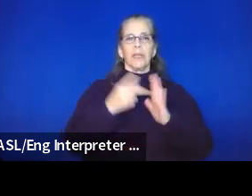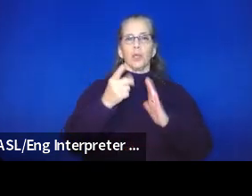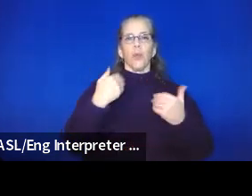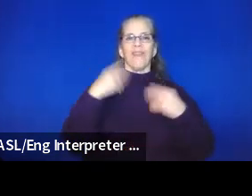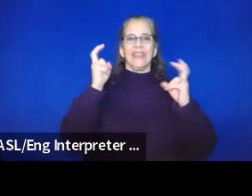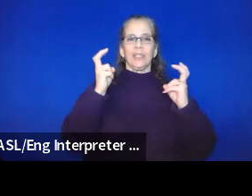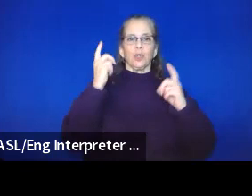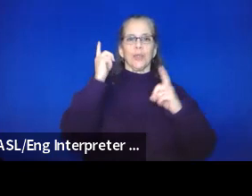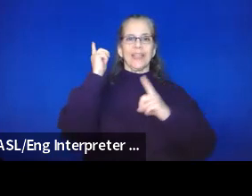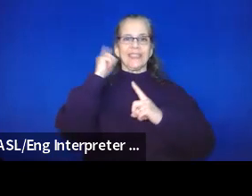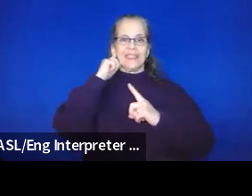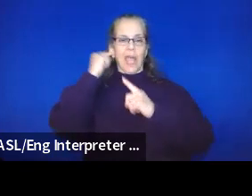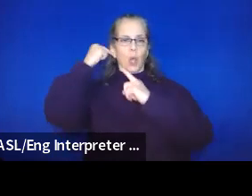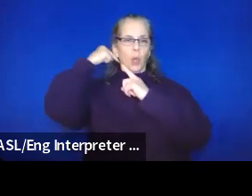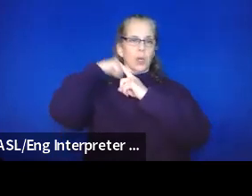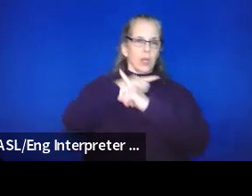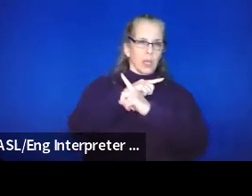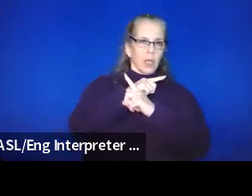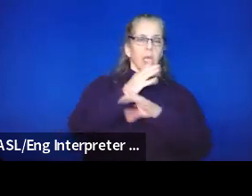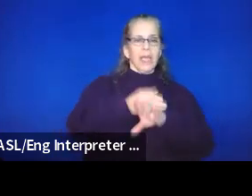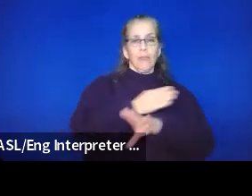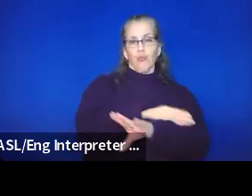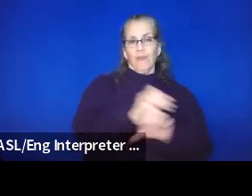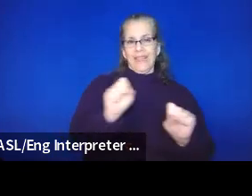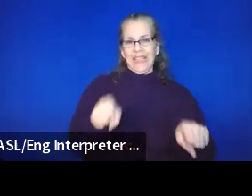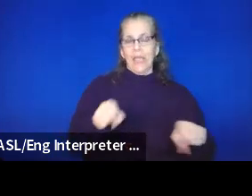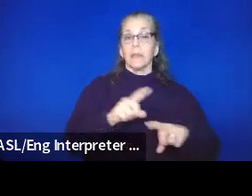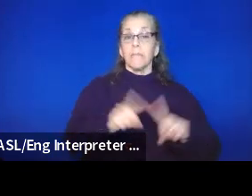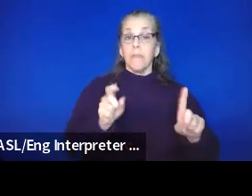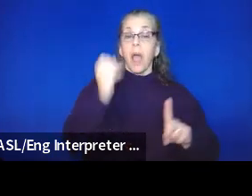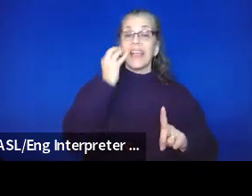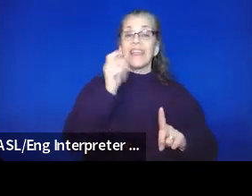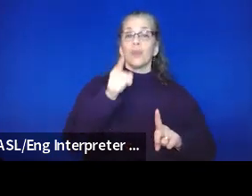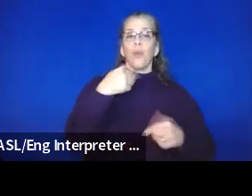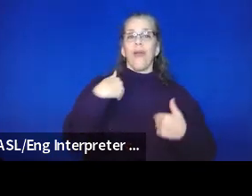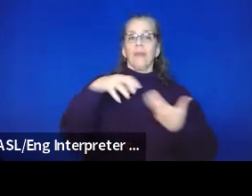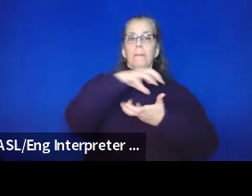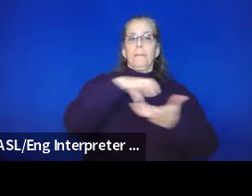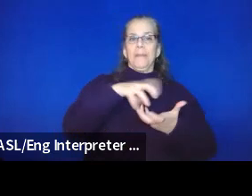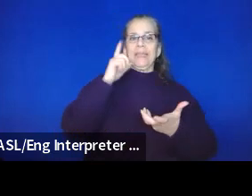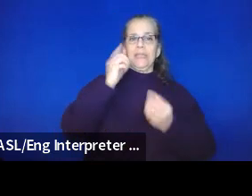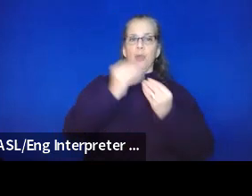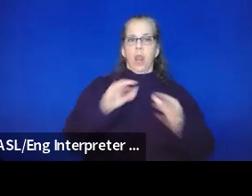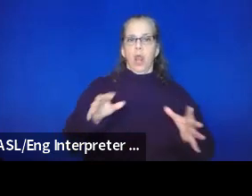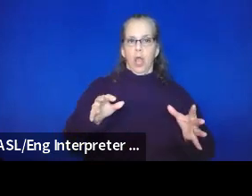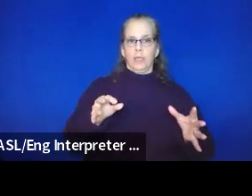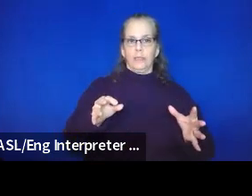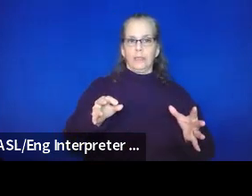the inner ear is not working so well excuse me the you may not be able to hear as well